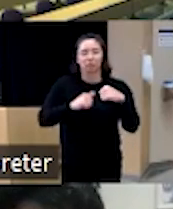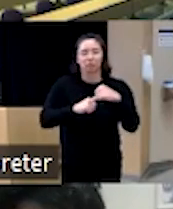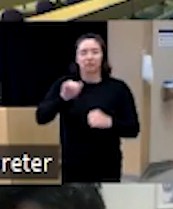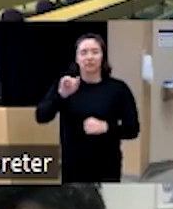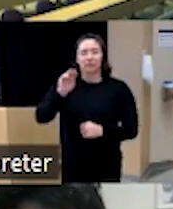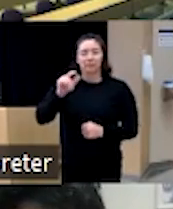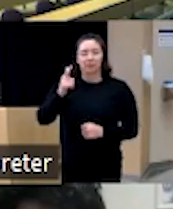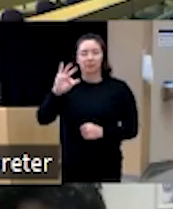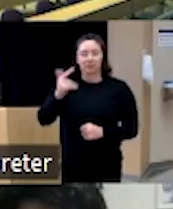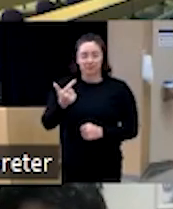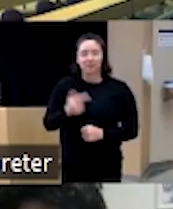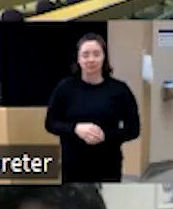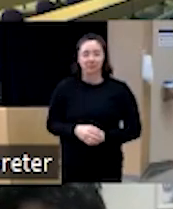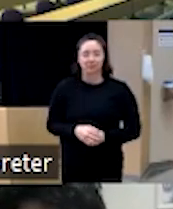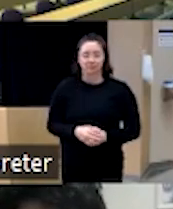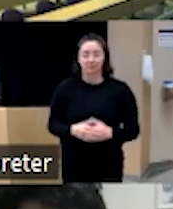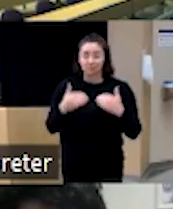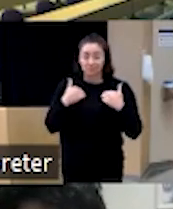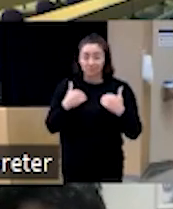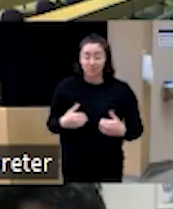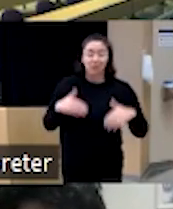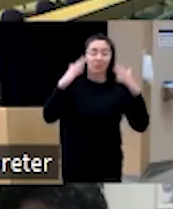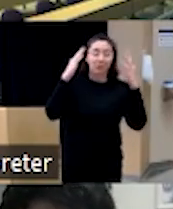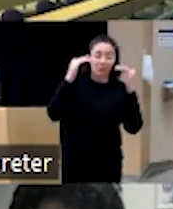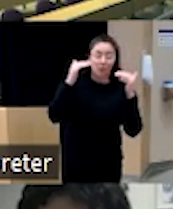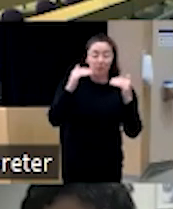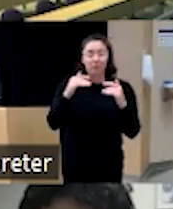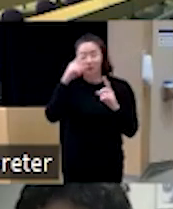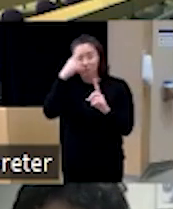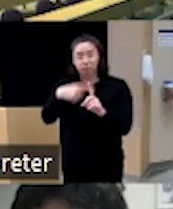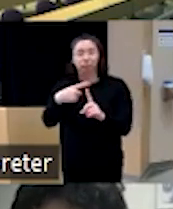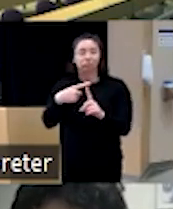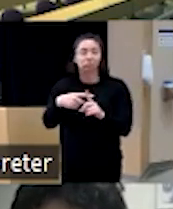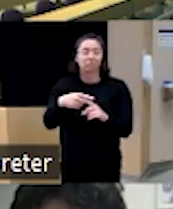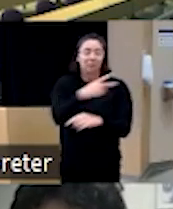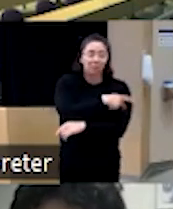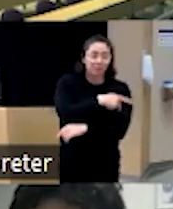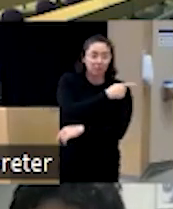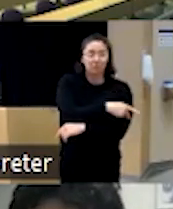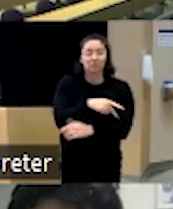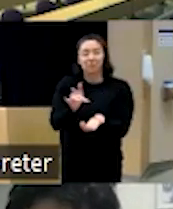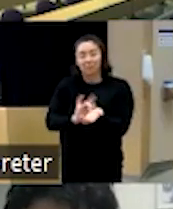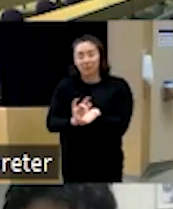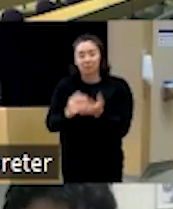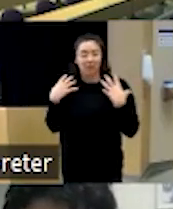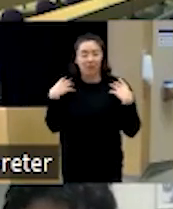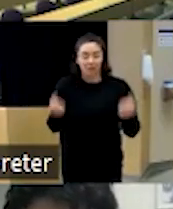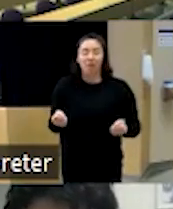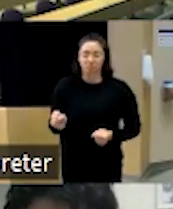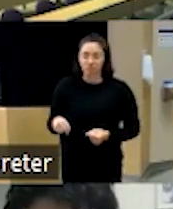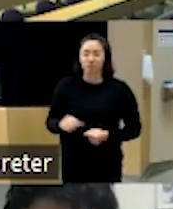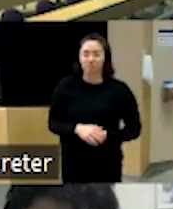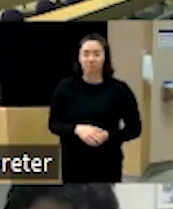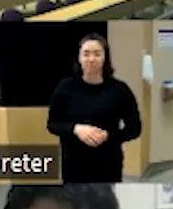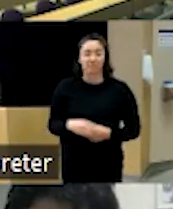absolutely hope optimism's education medications help yeah absolutely pain affects everything